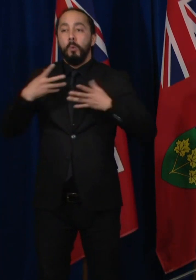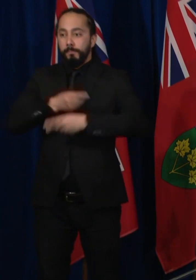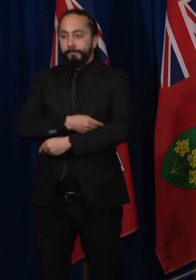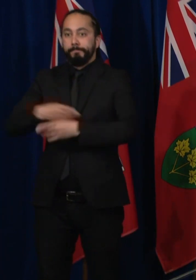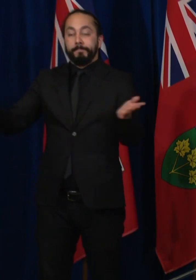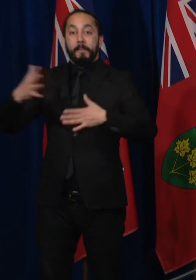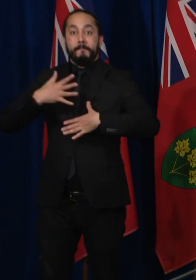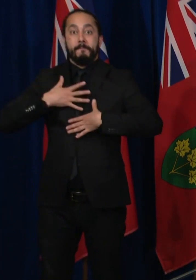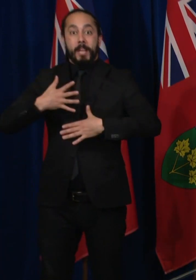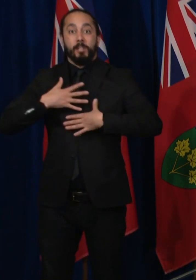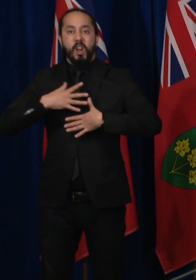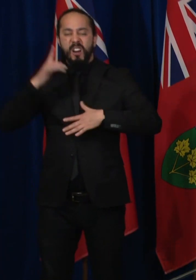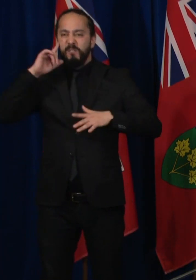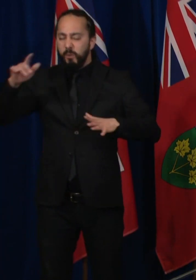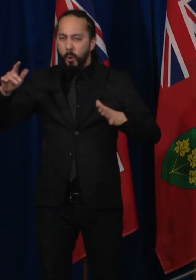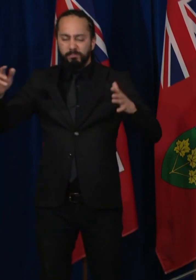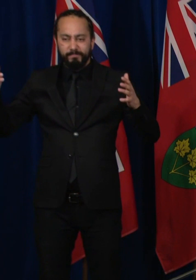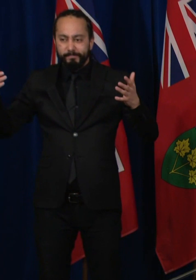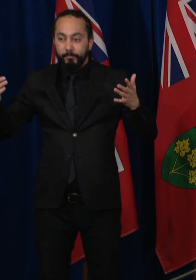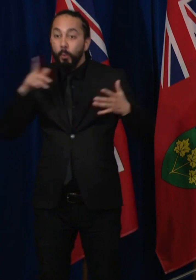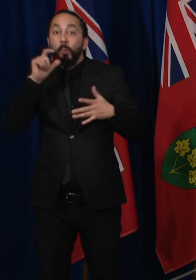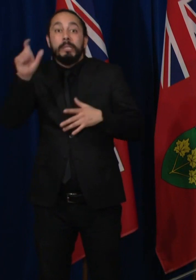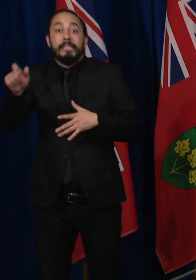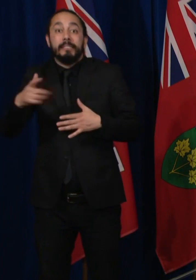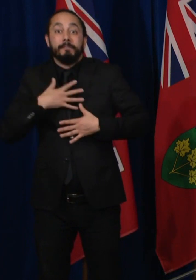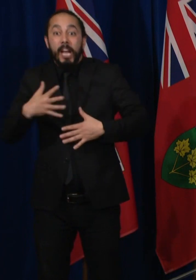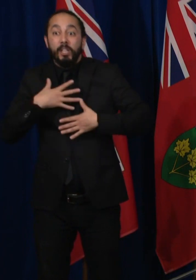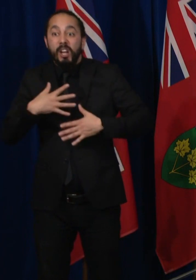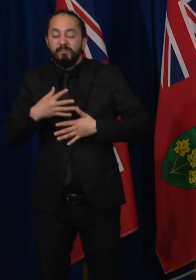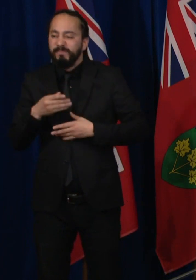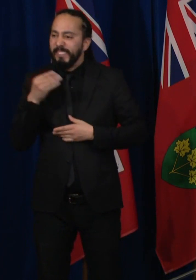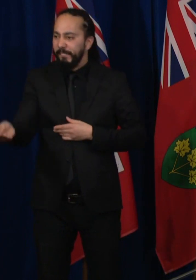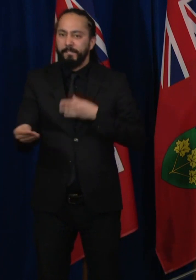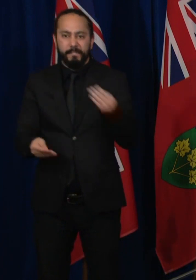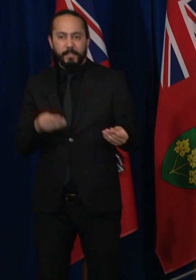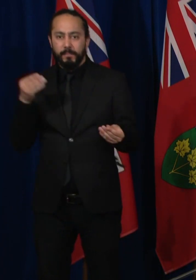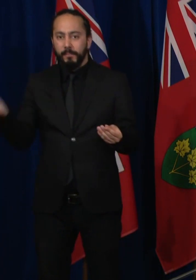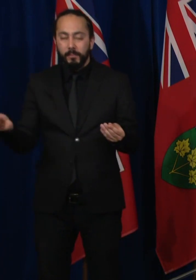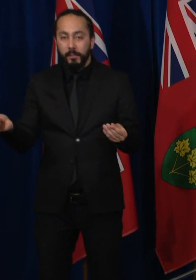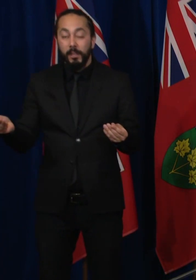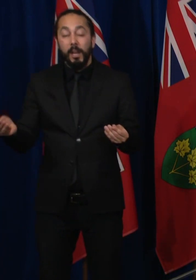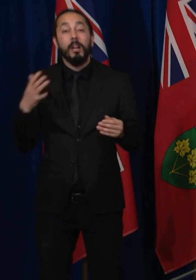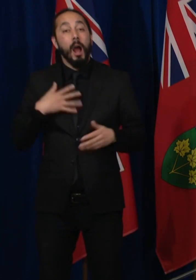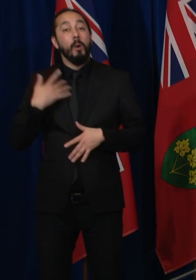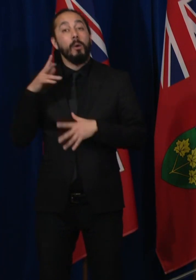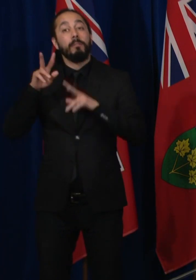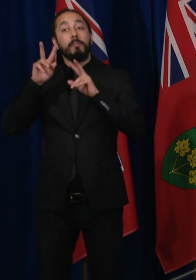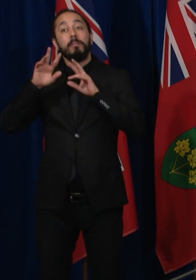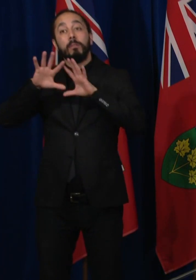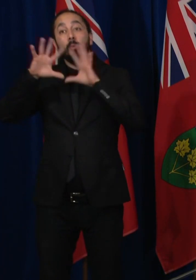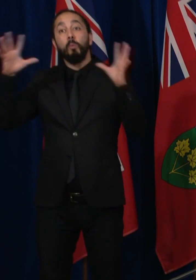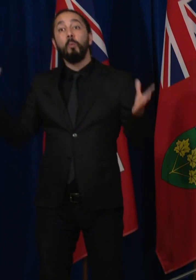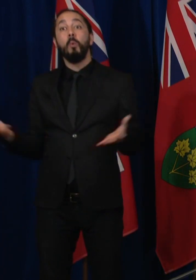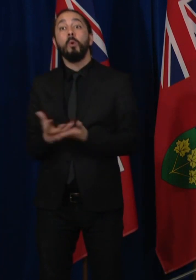We have seen what's happened in other parts of the world. We don't want Ontario to be in that situation. That's why we're